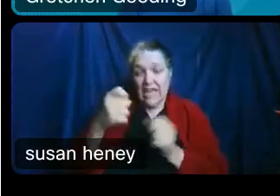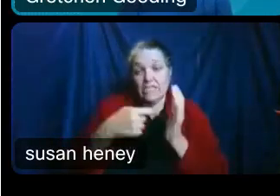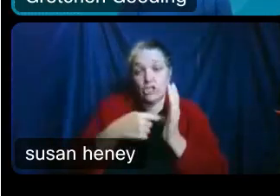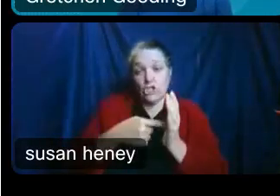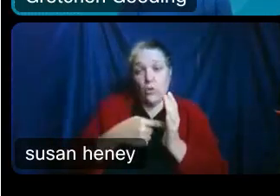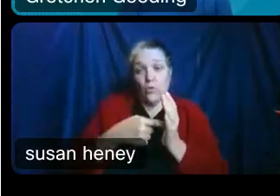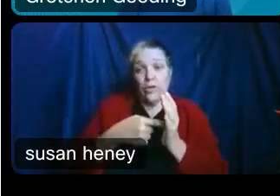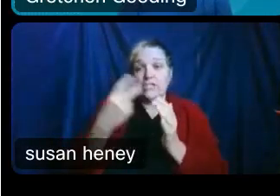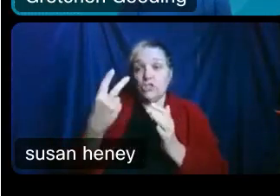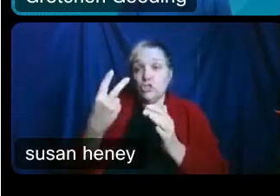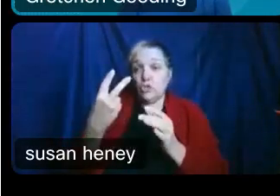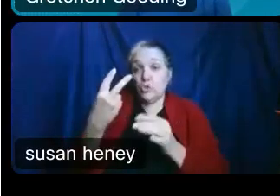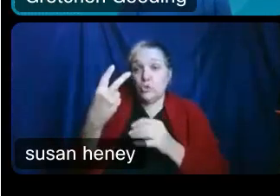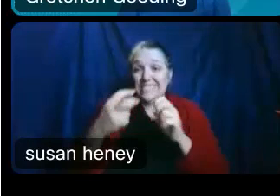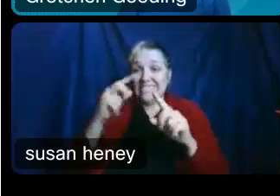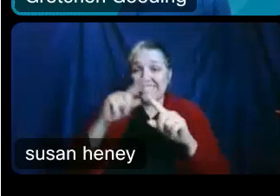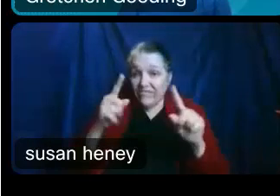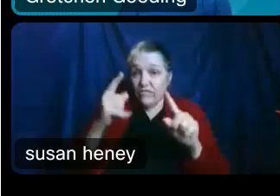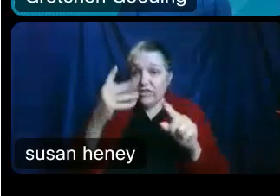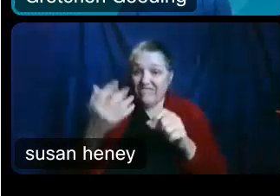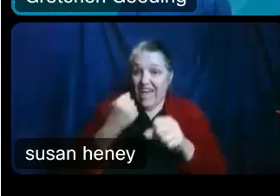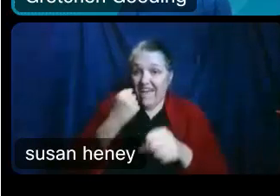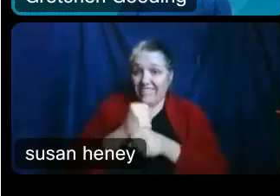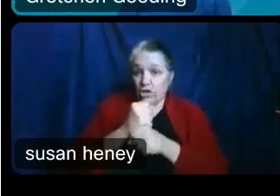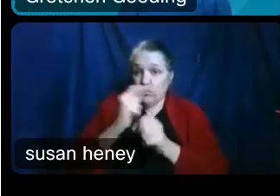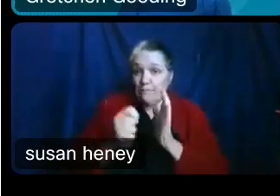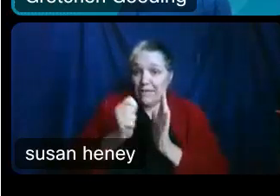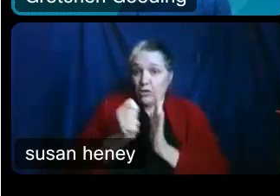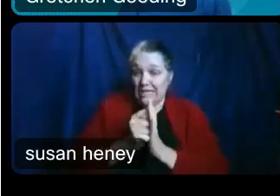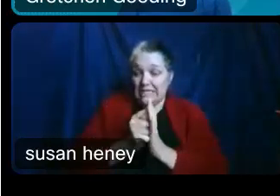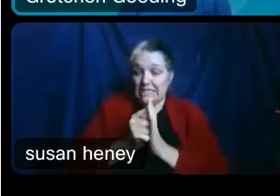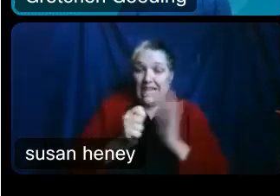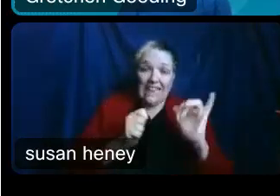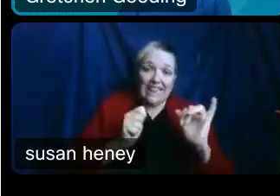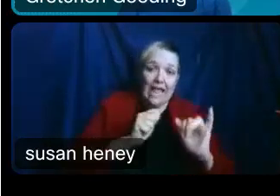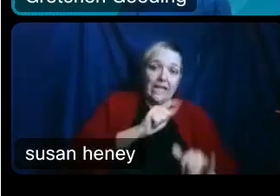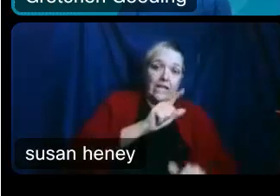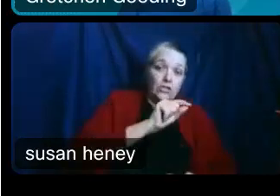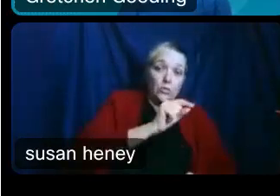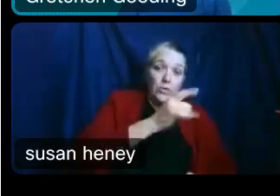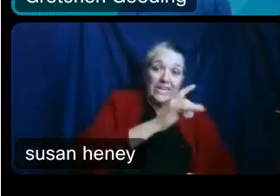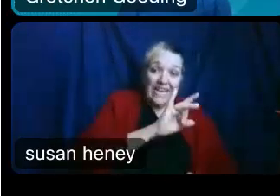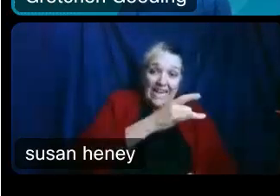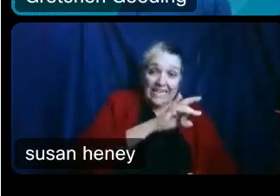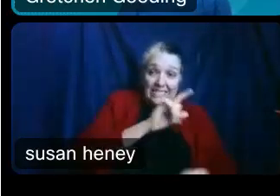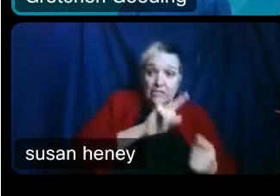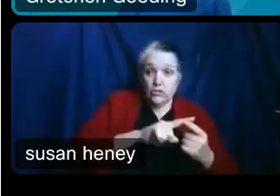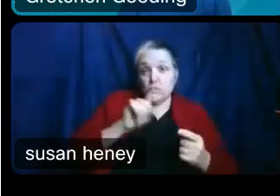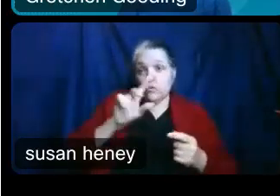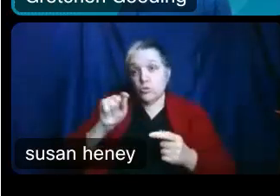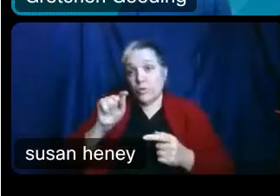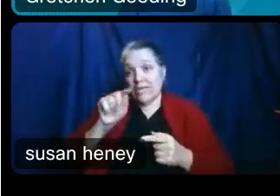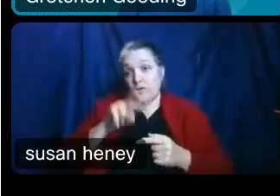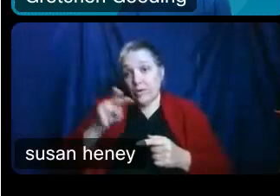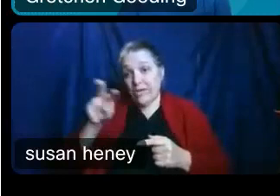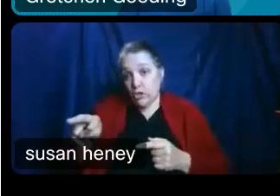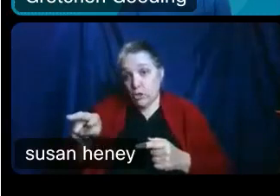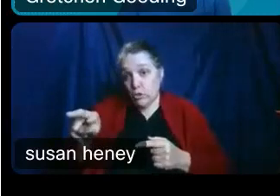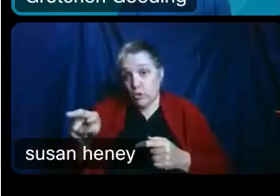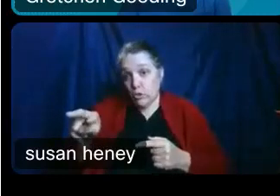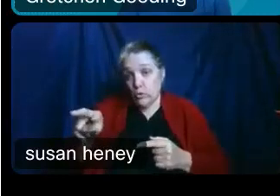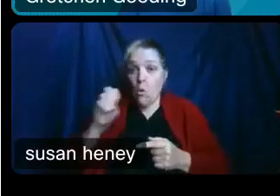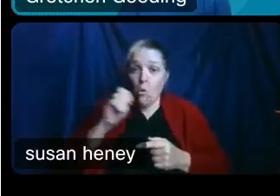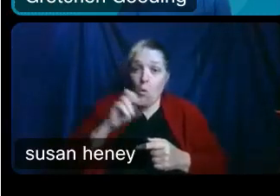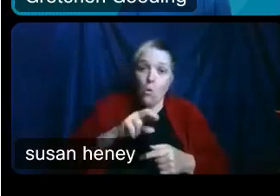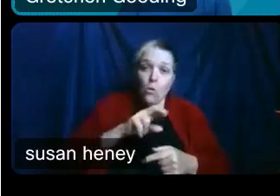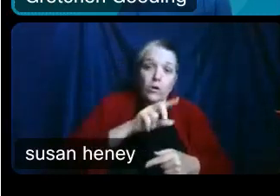two different 5-year periods. For example, comparing 2018 to 2022 versus 2013 to 2017.